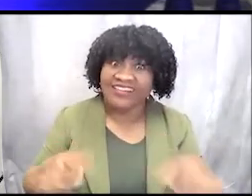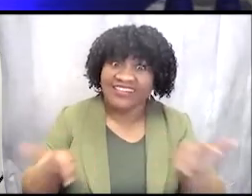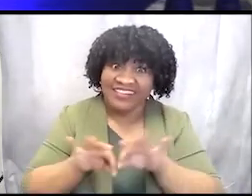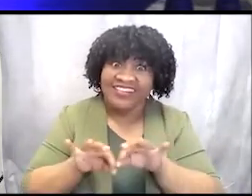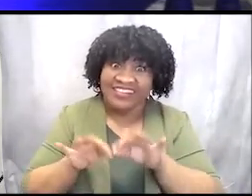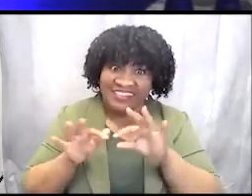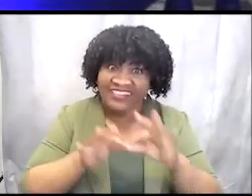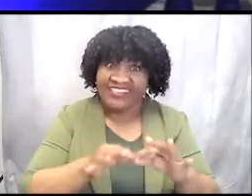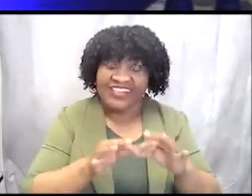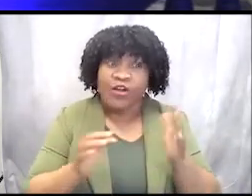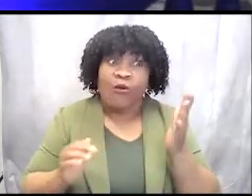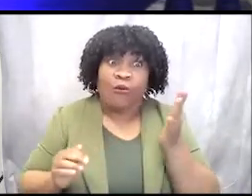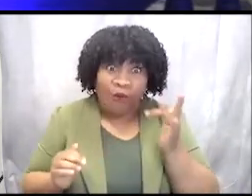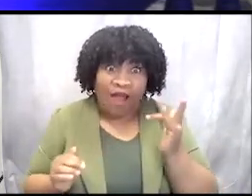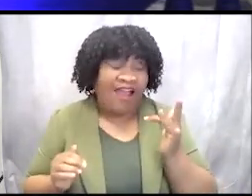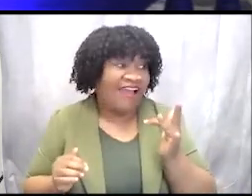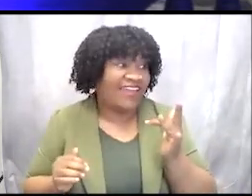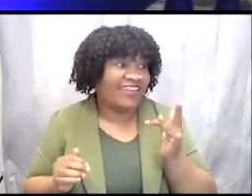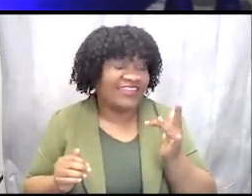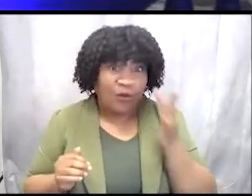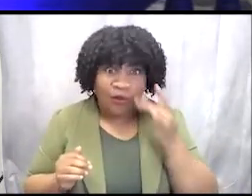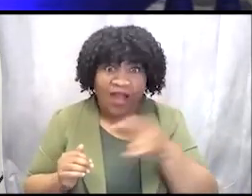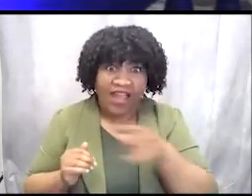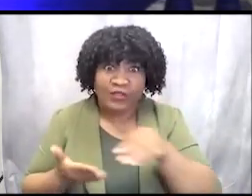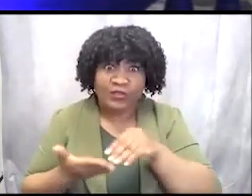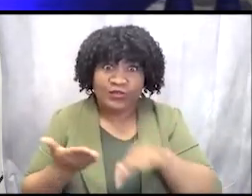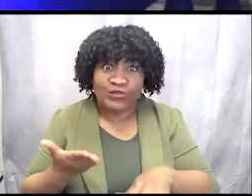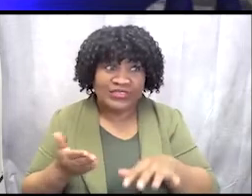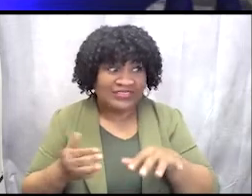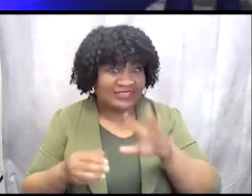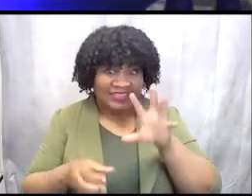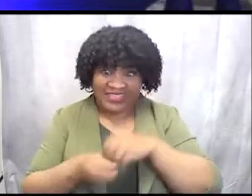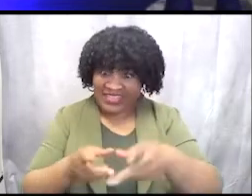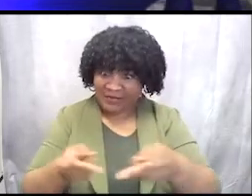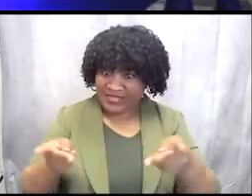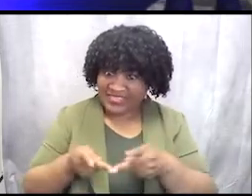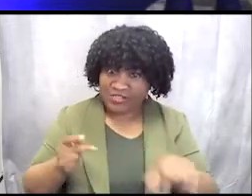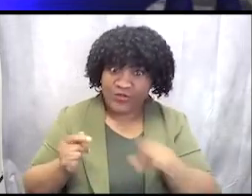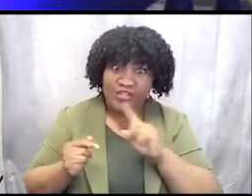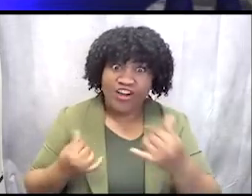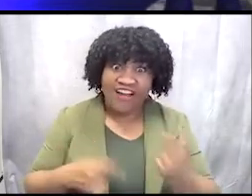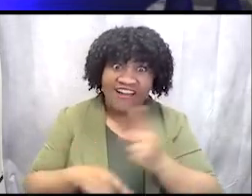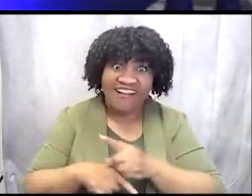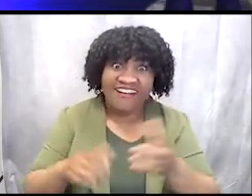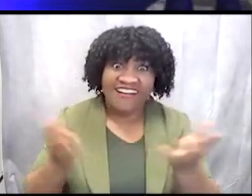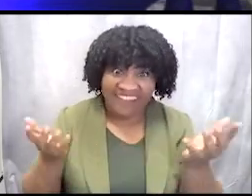around why you sit in the position that you sit in right now.